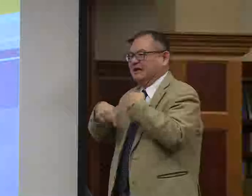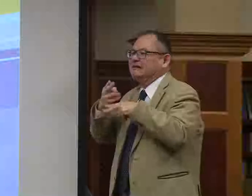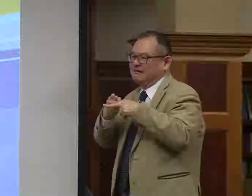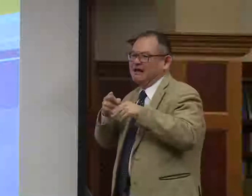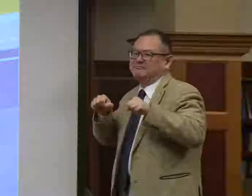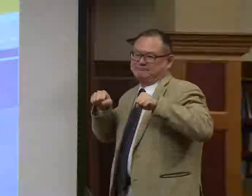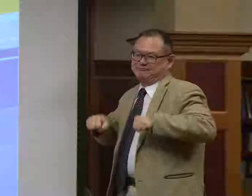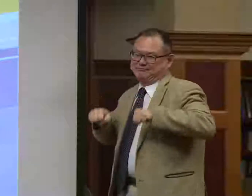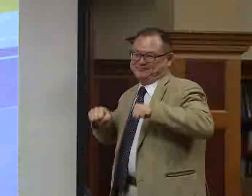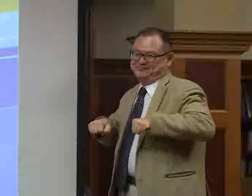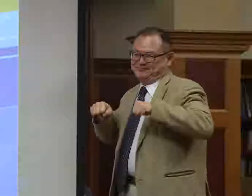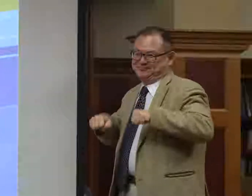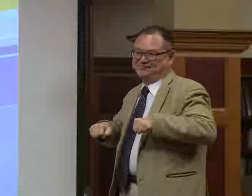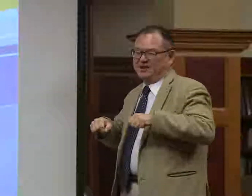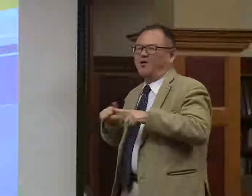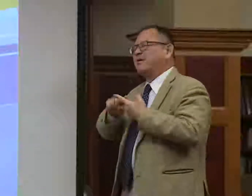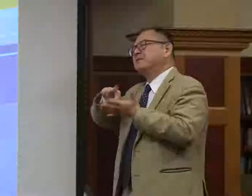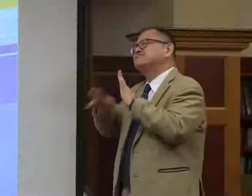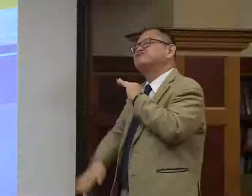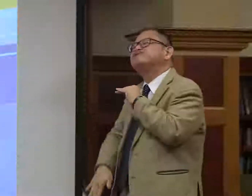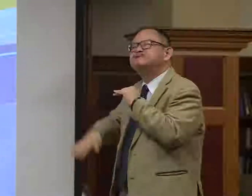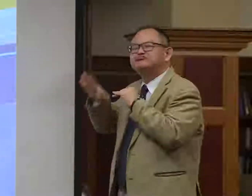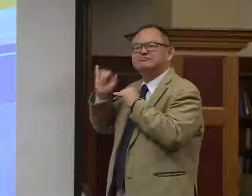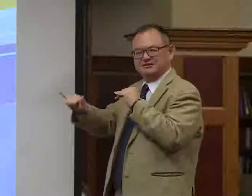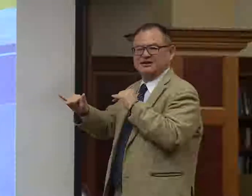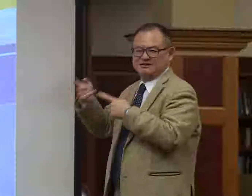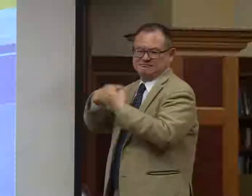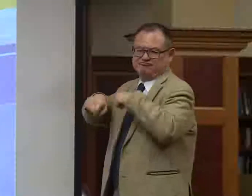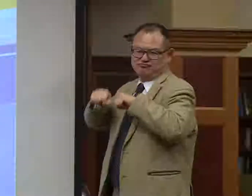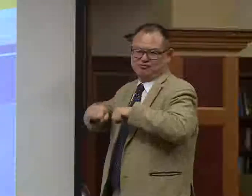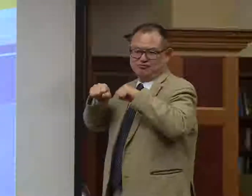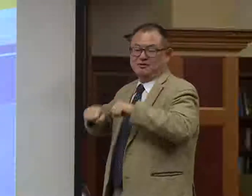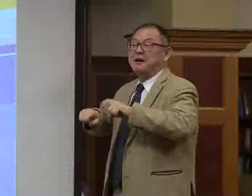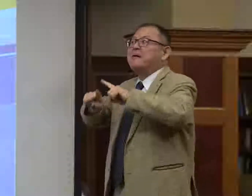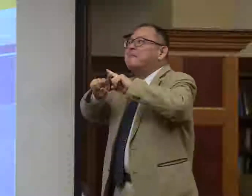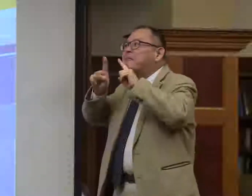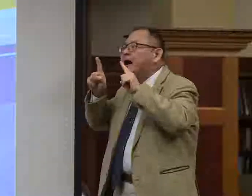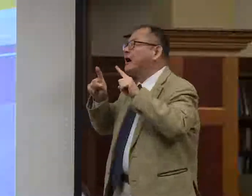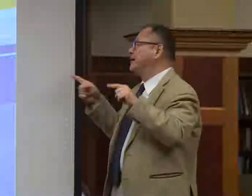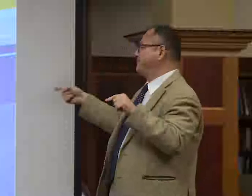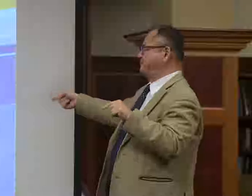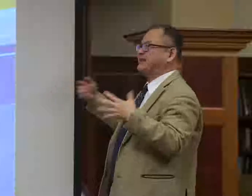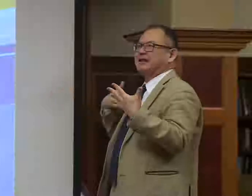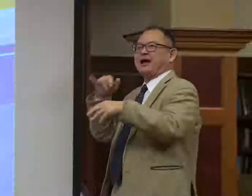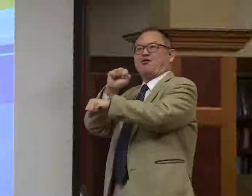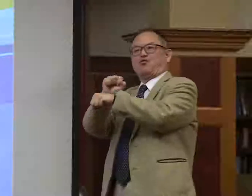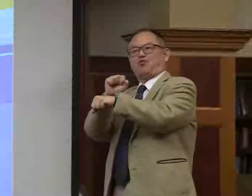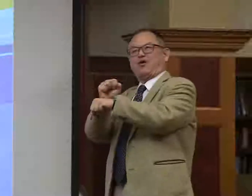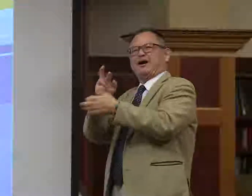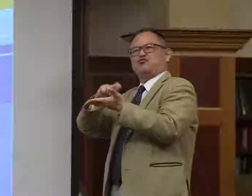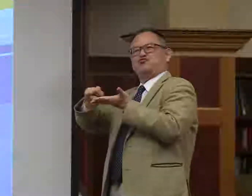and at that time, this was my sign name. That's what I grew up with.